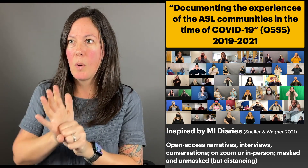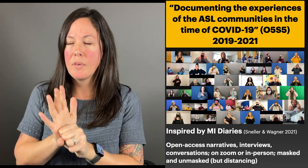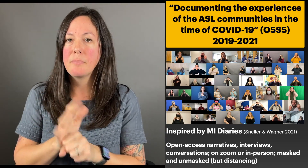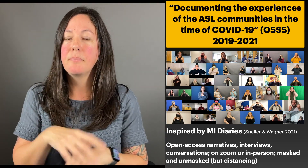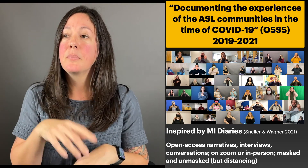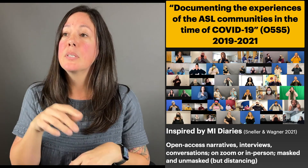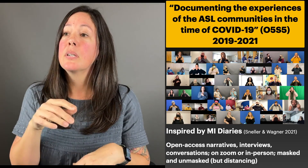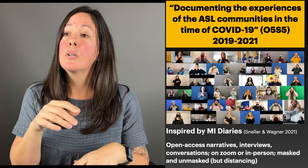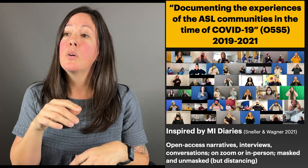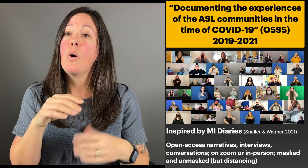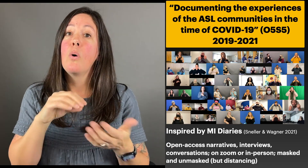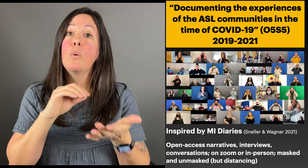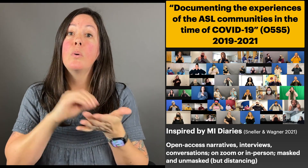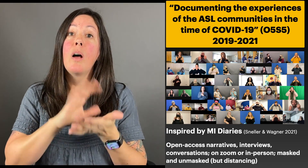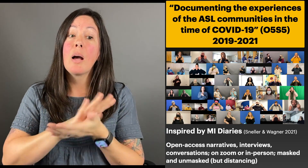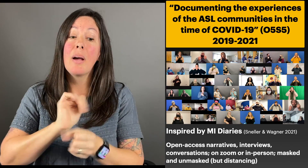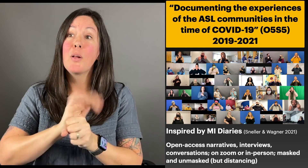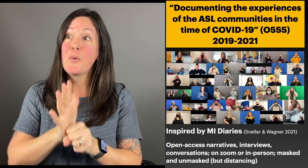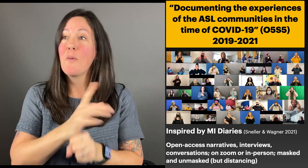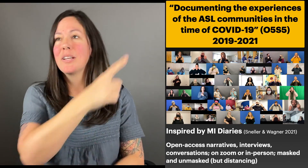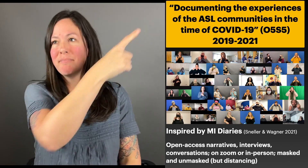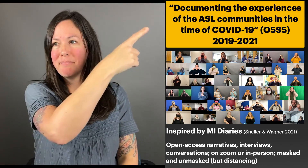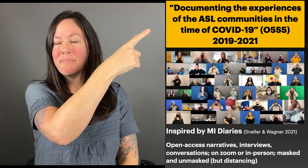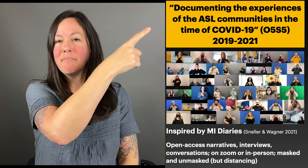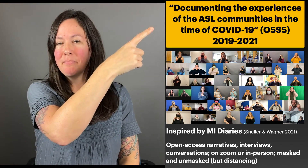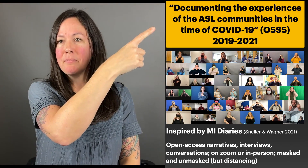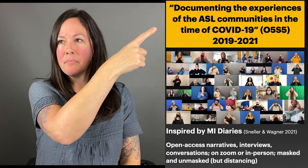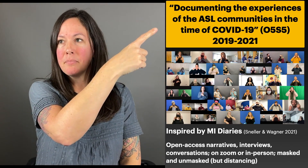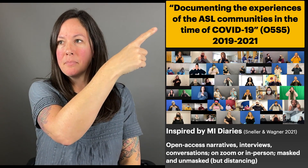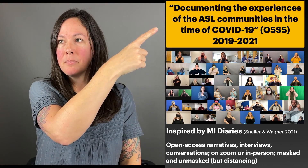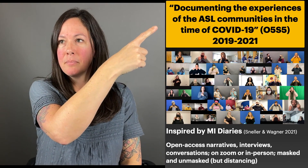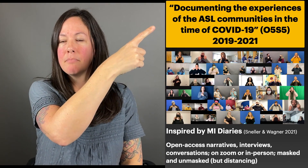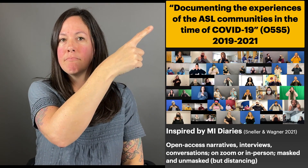session I'm going to shift now to give you some information about the